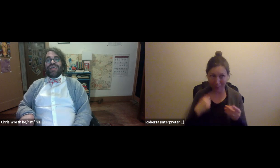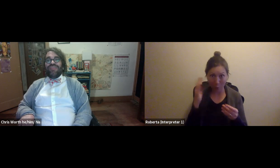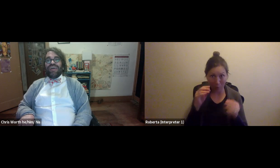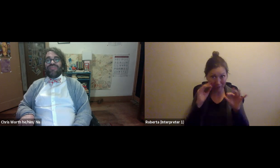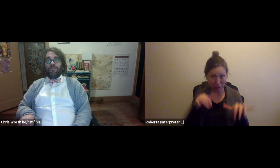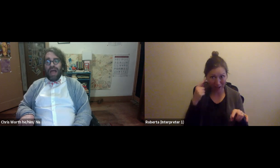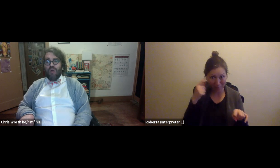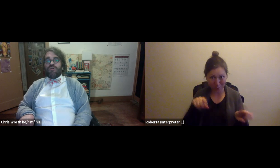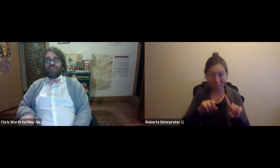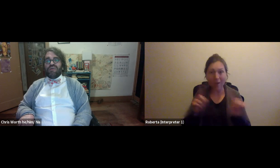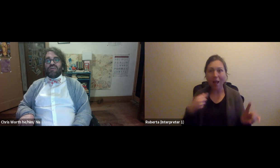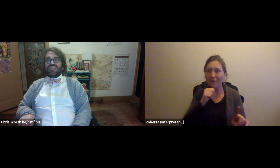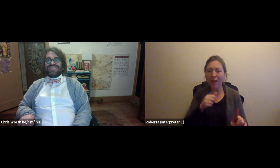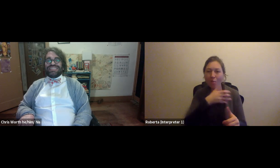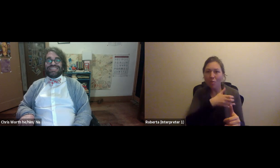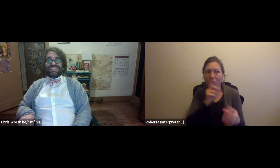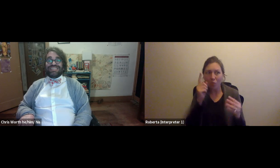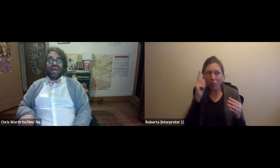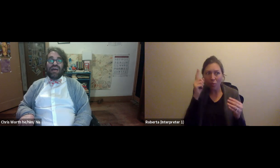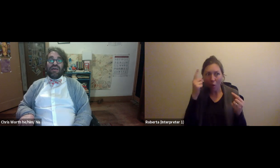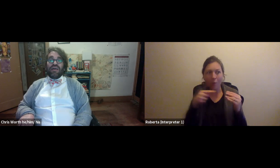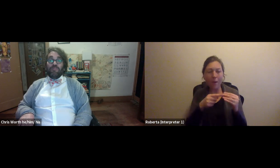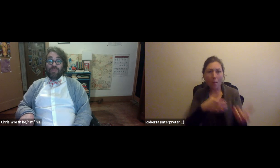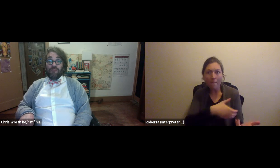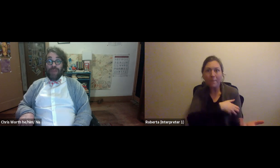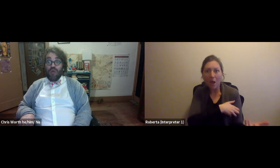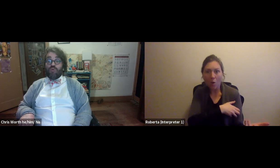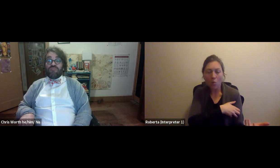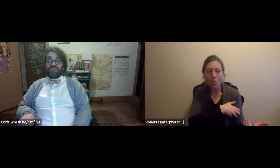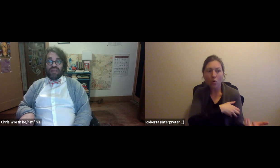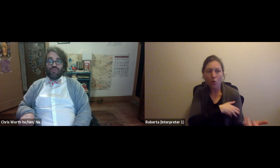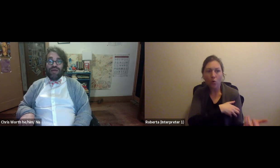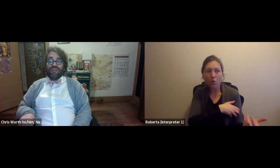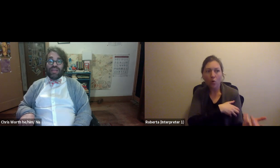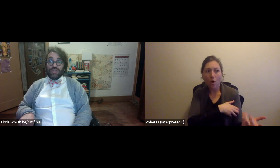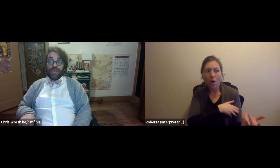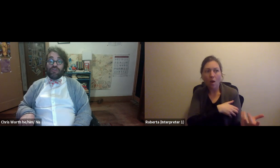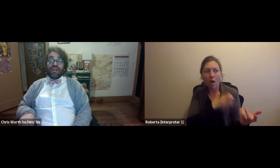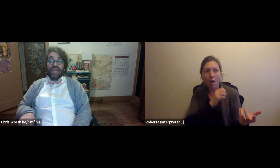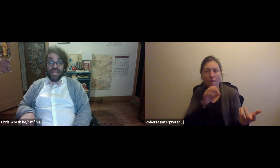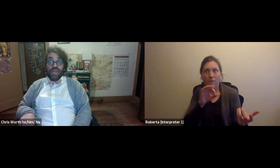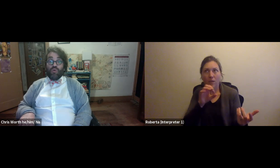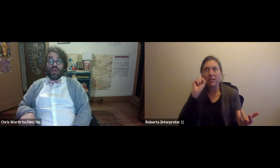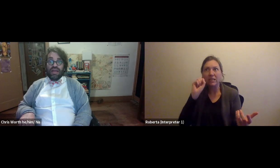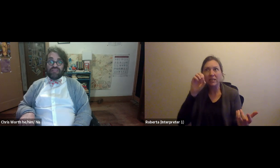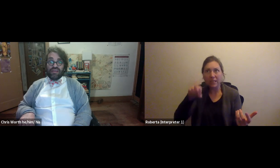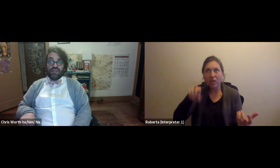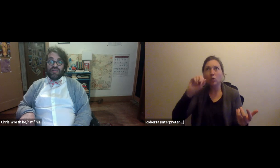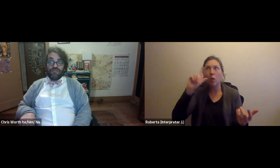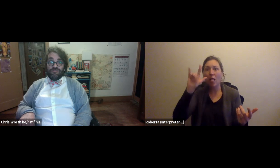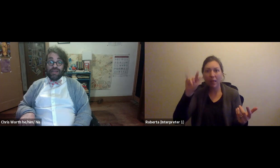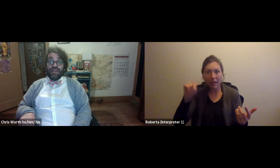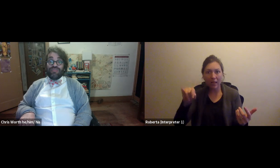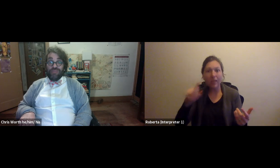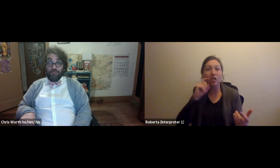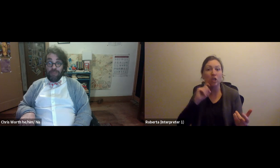the power of sexuality and gender in organizing, right. The power,